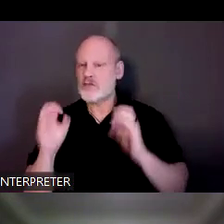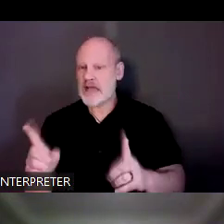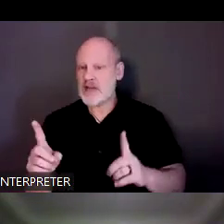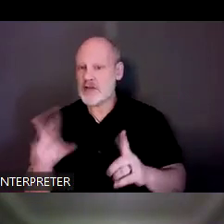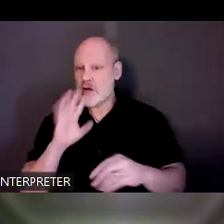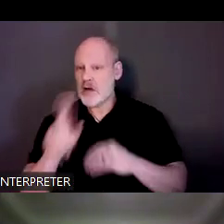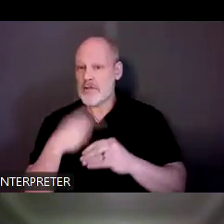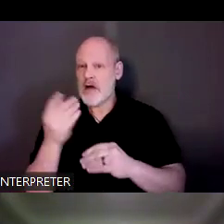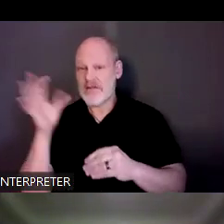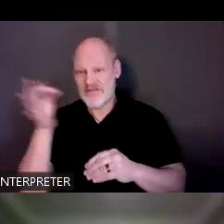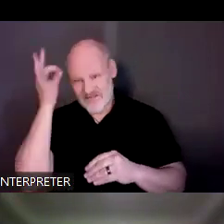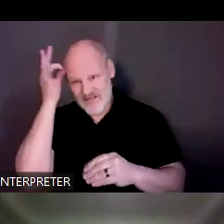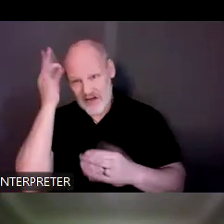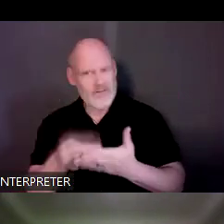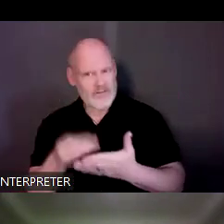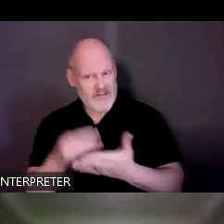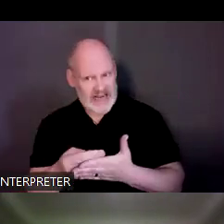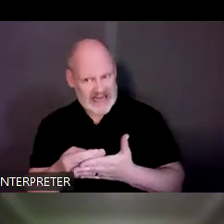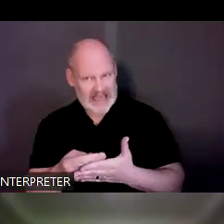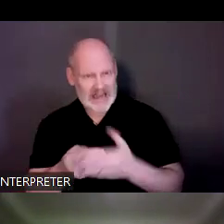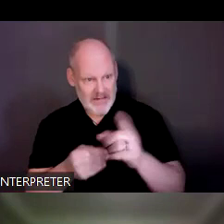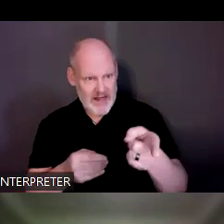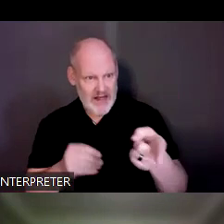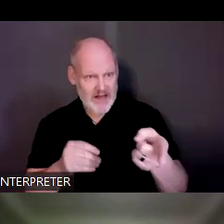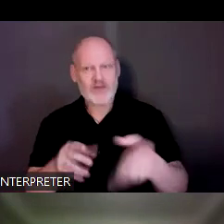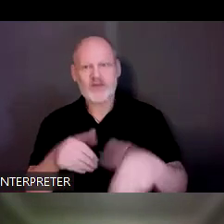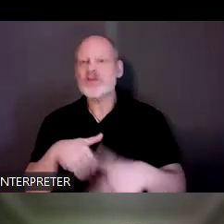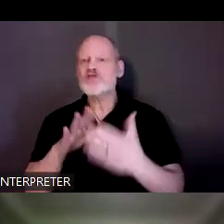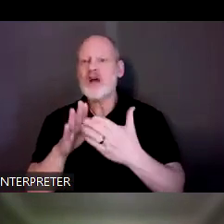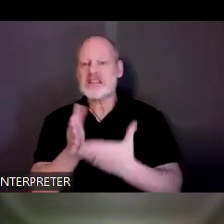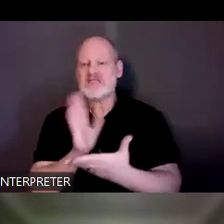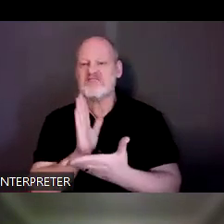options for sustaining efforts to address chronic absenteeism even if there isn't a specific grant